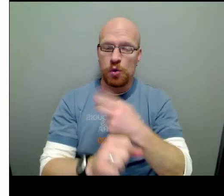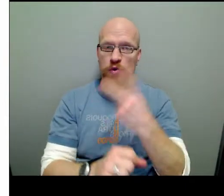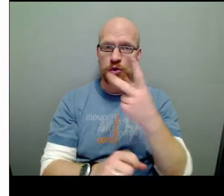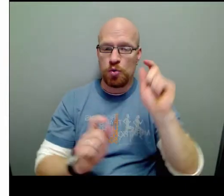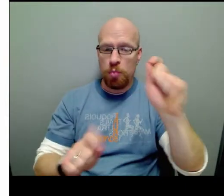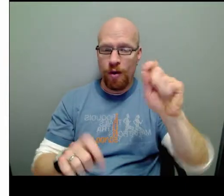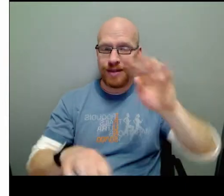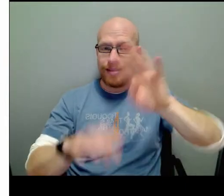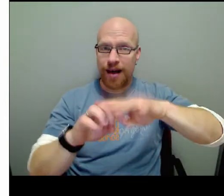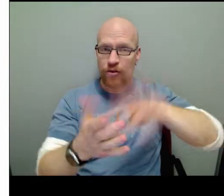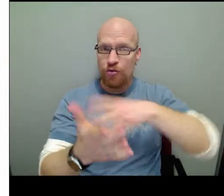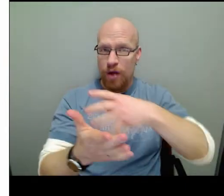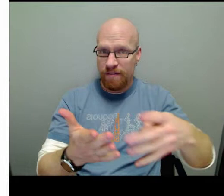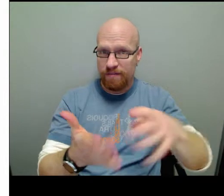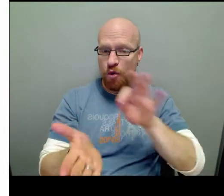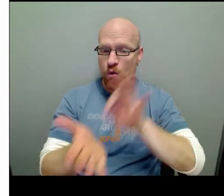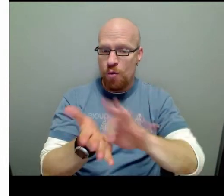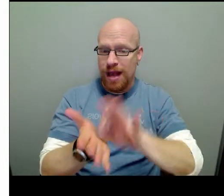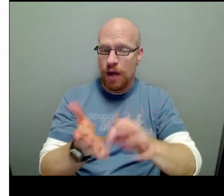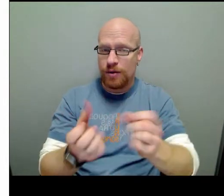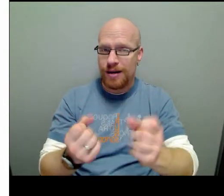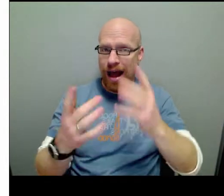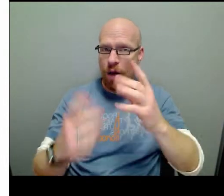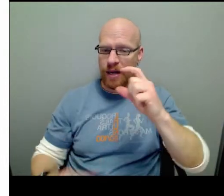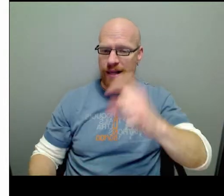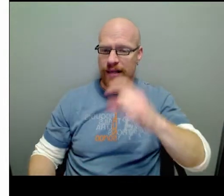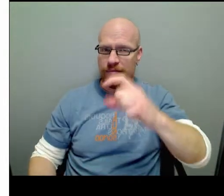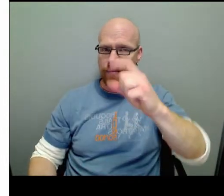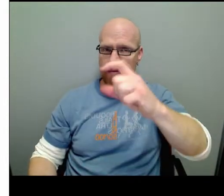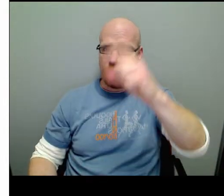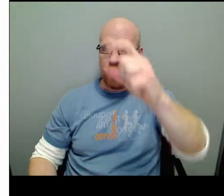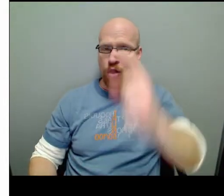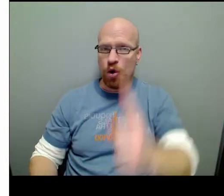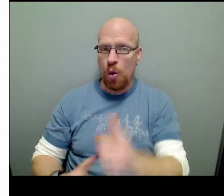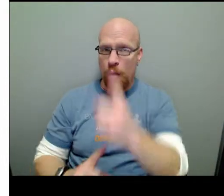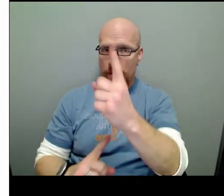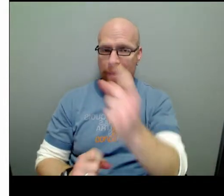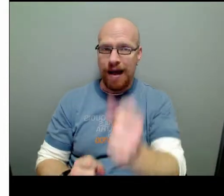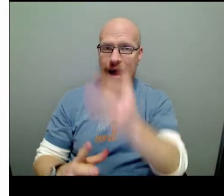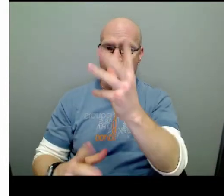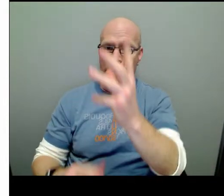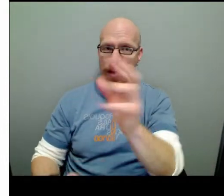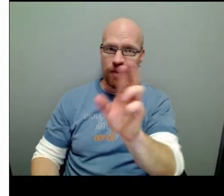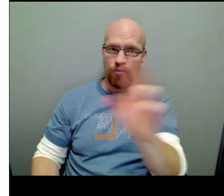Using two points on the graph we counted how many go up, how many right.